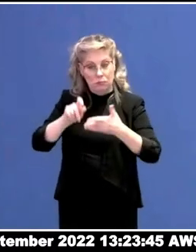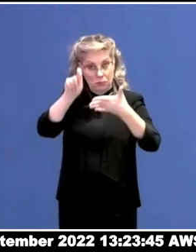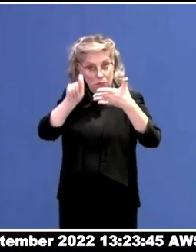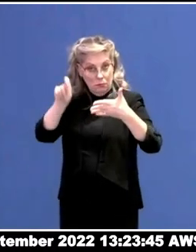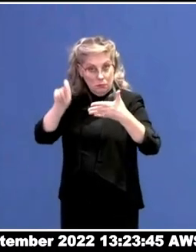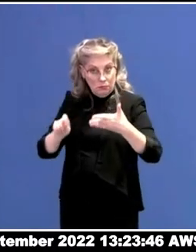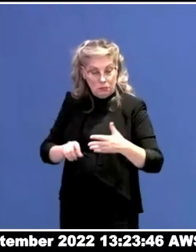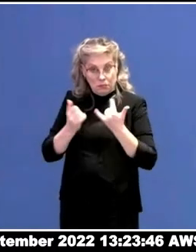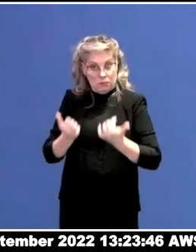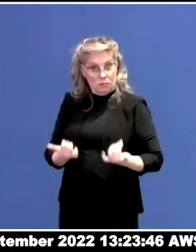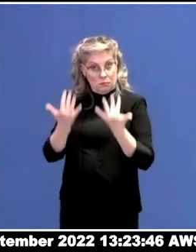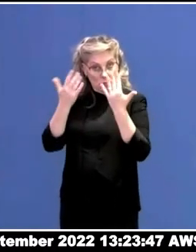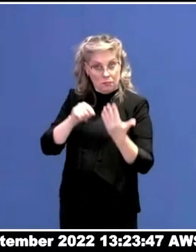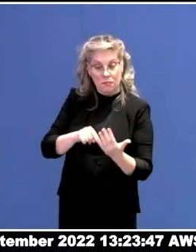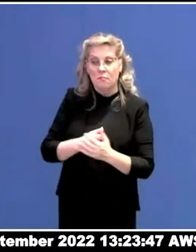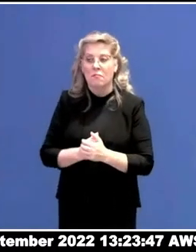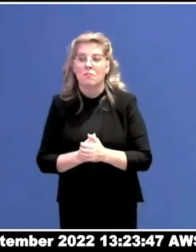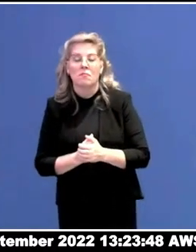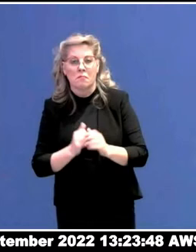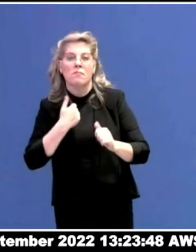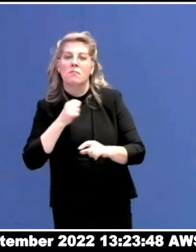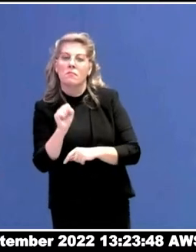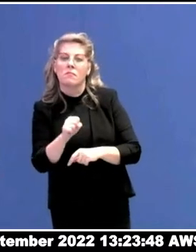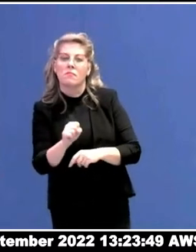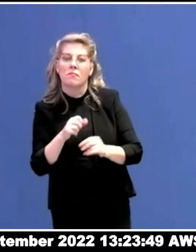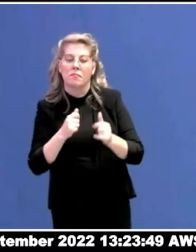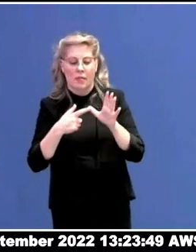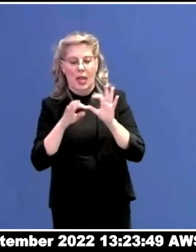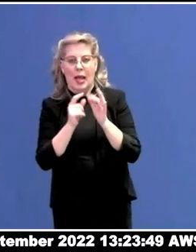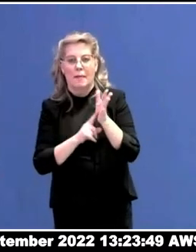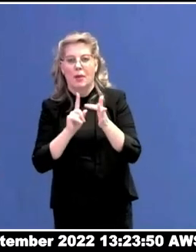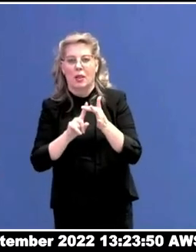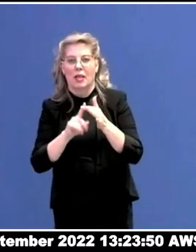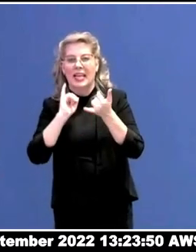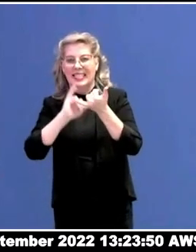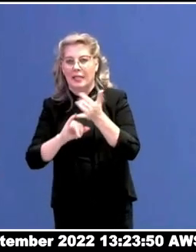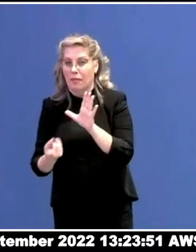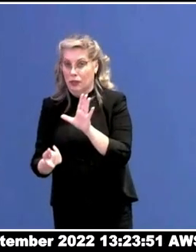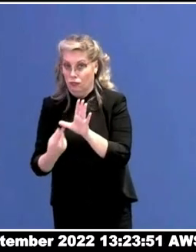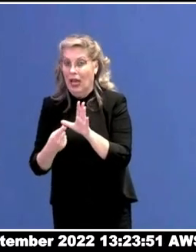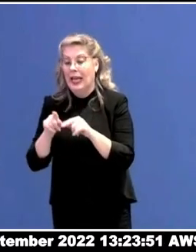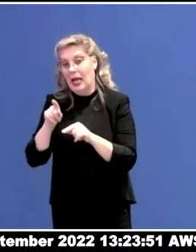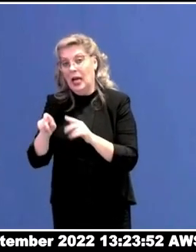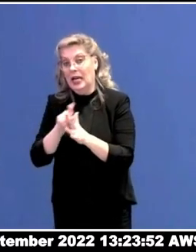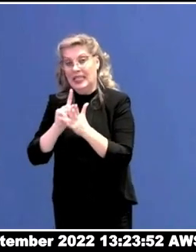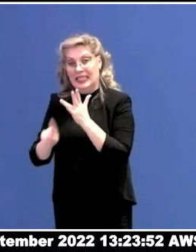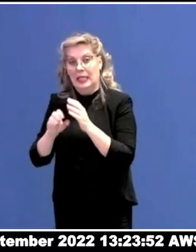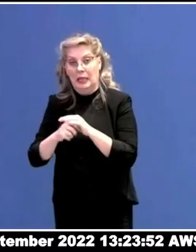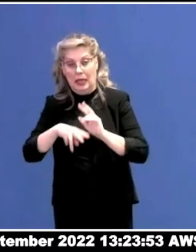By whom? MS KILROY: By a woman called Susie Critchley in South Australia. And in broad terms, what were the results of that evaluation?